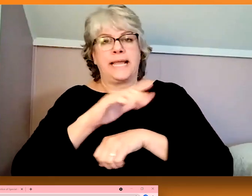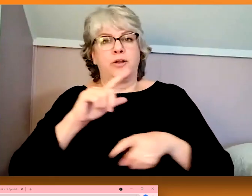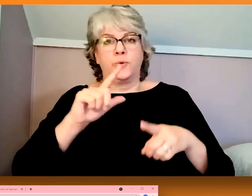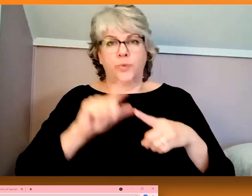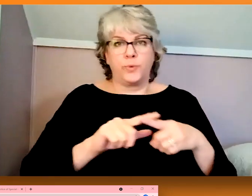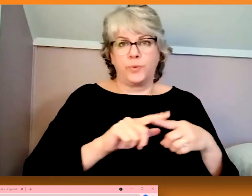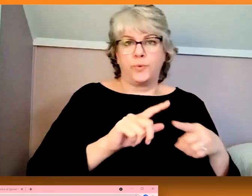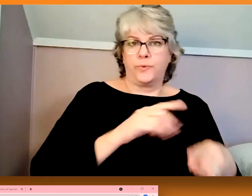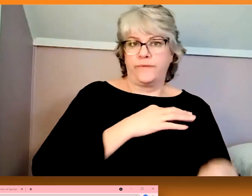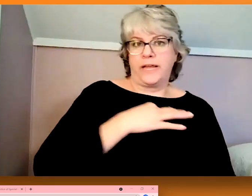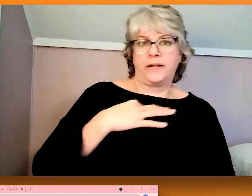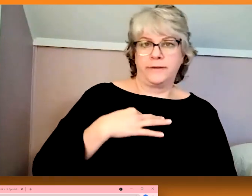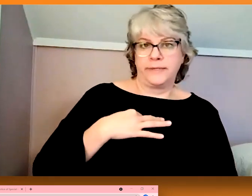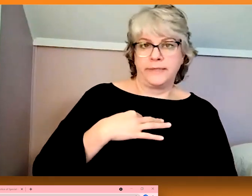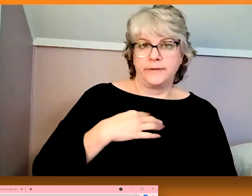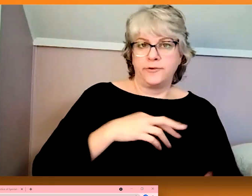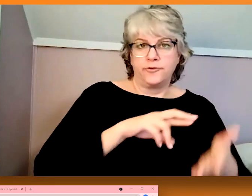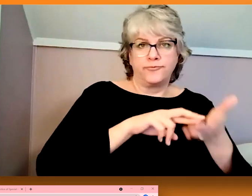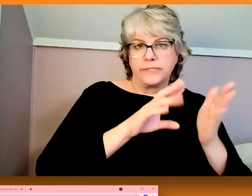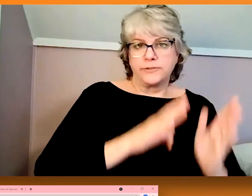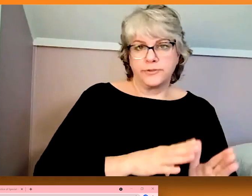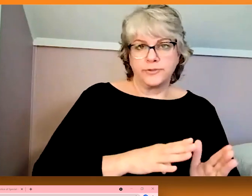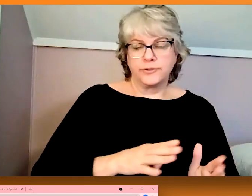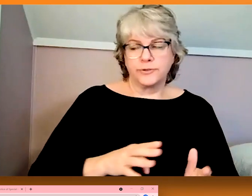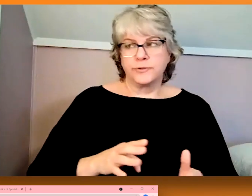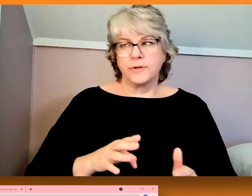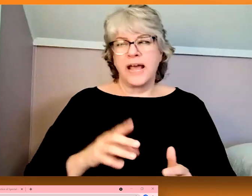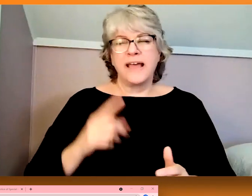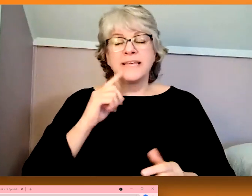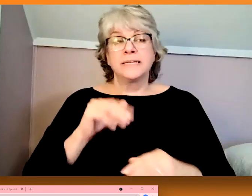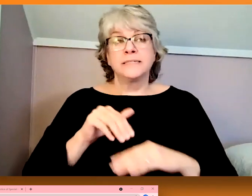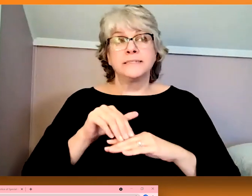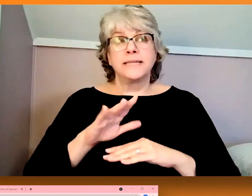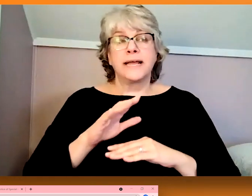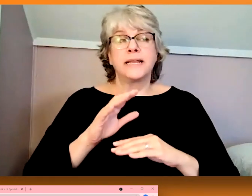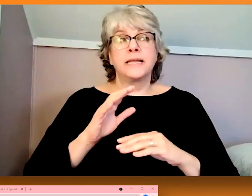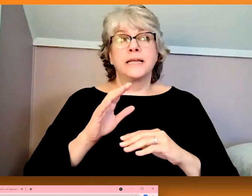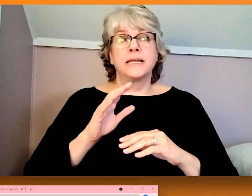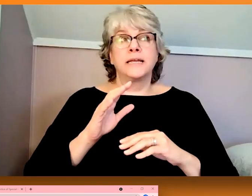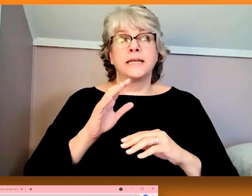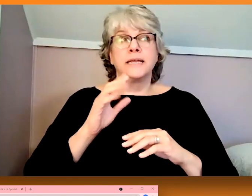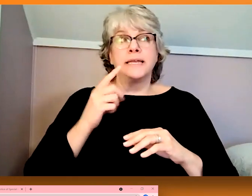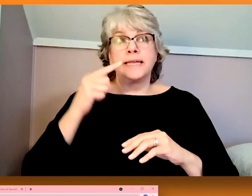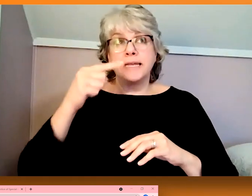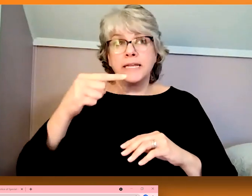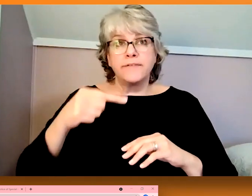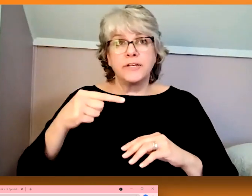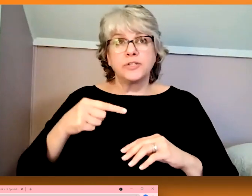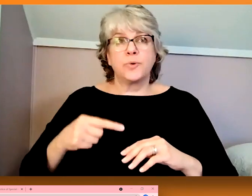than sharing a whole search list because then the faculty would still have to go